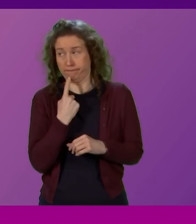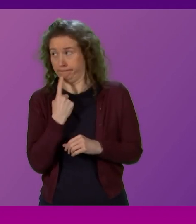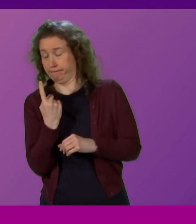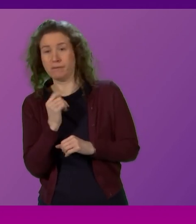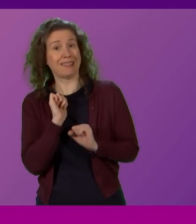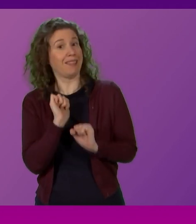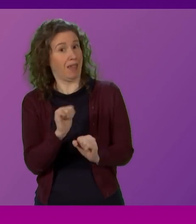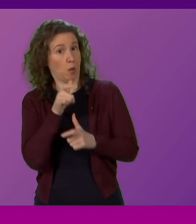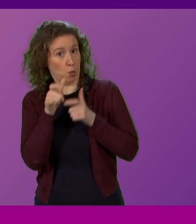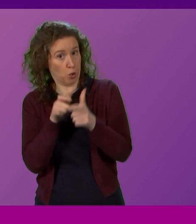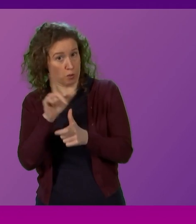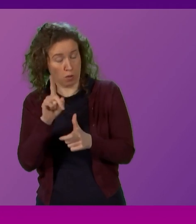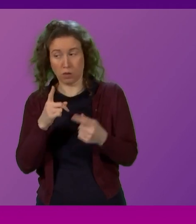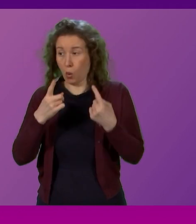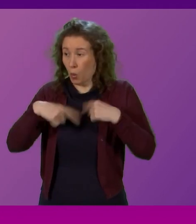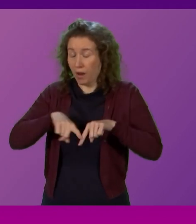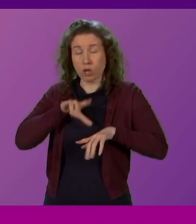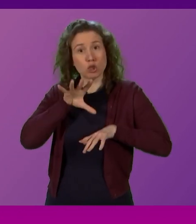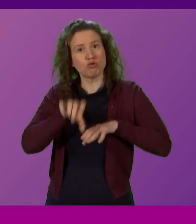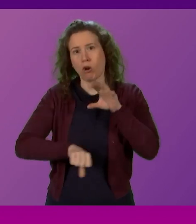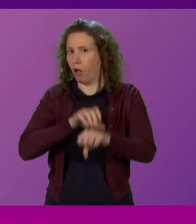“We are struggling to cope.